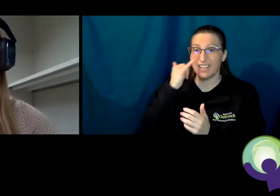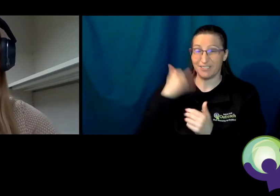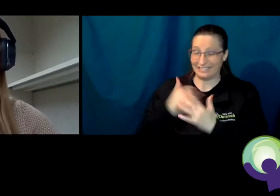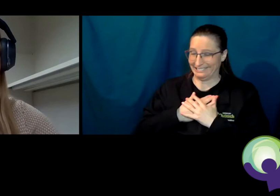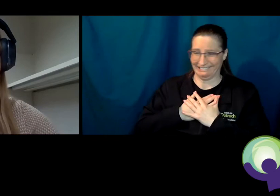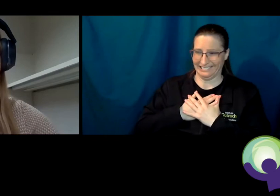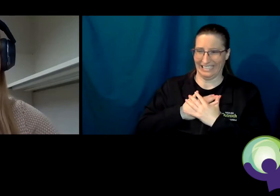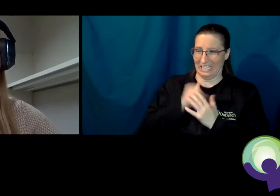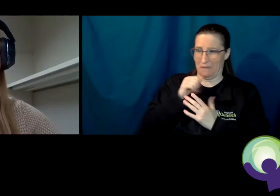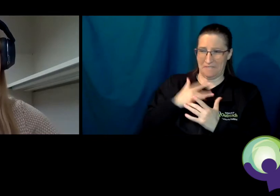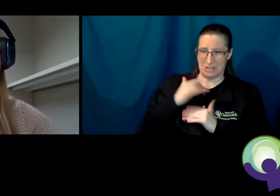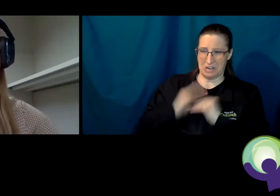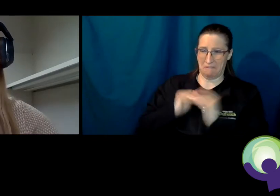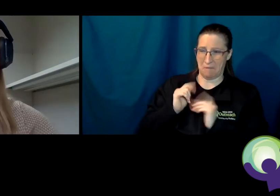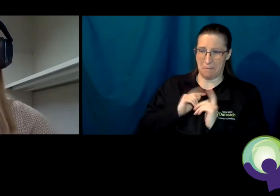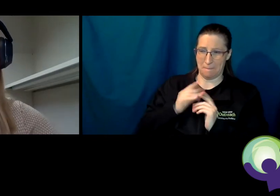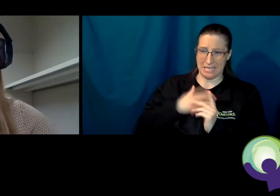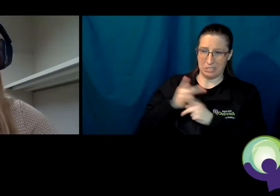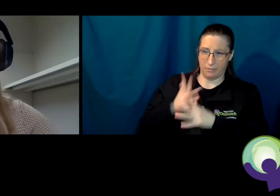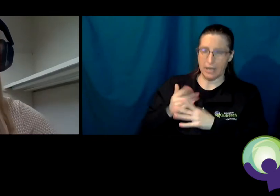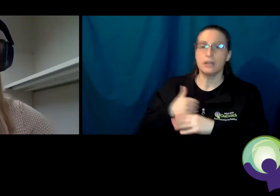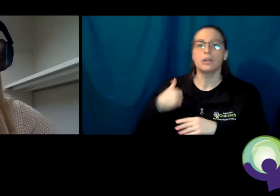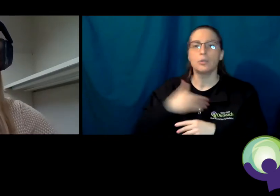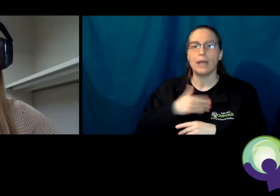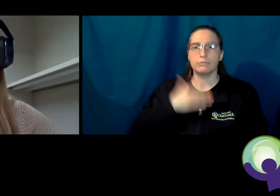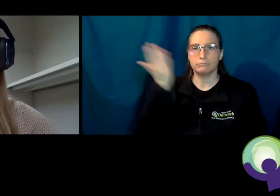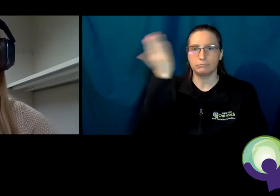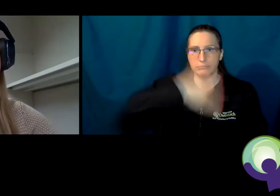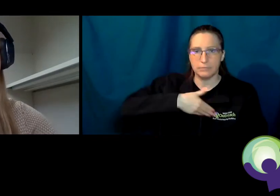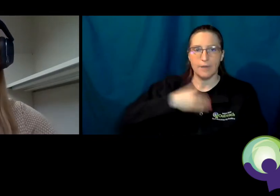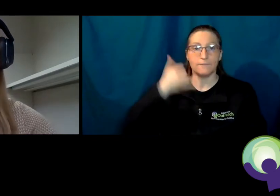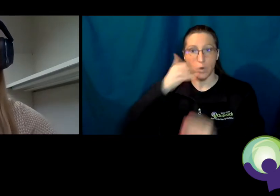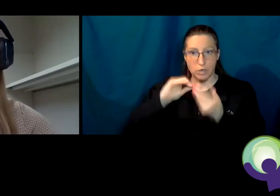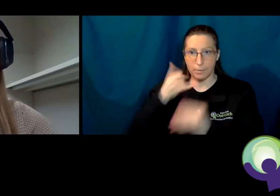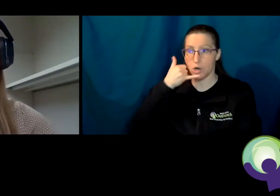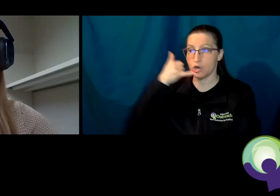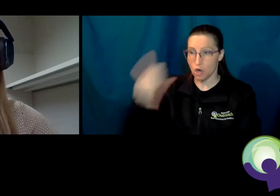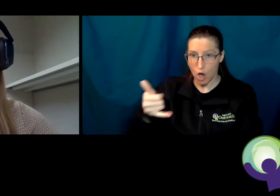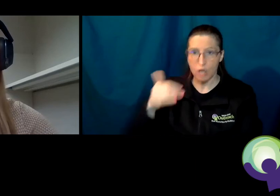supervisor we do have an anonymous hotline that they can call or email to address their concerns